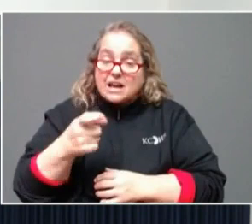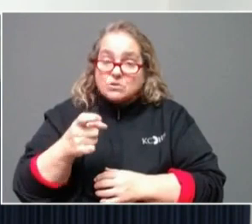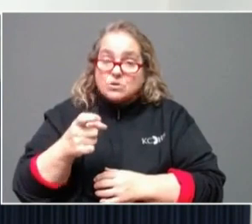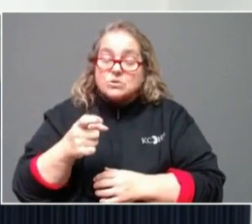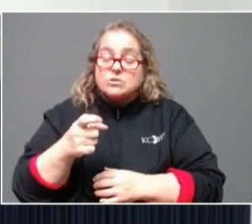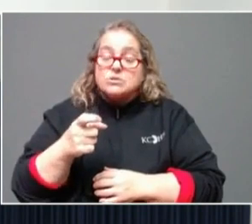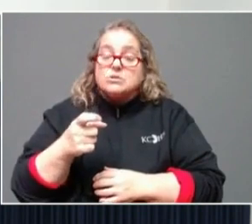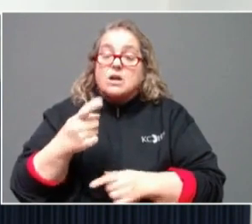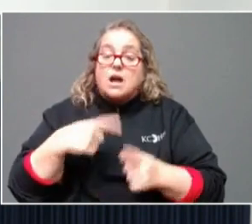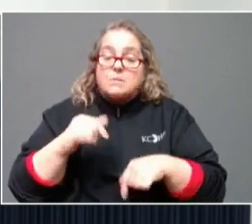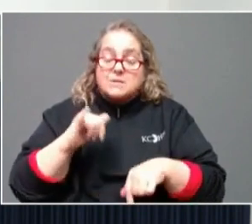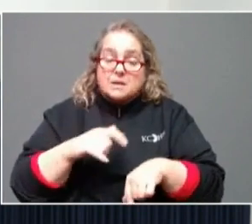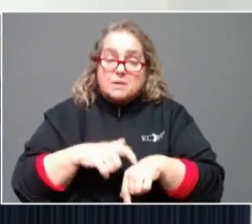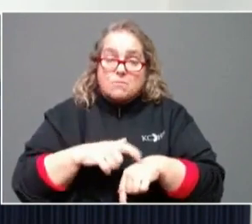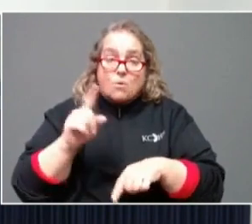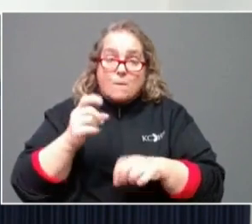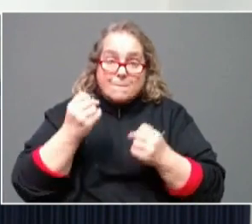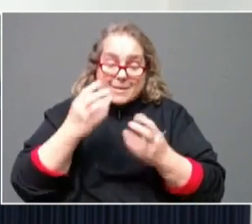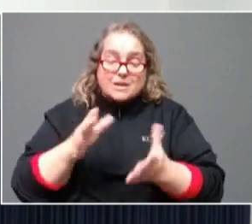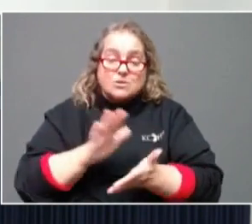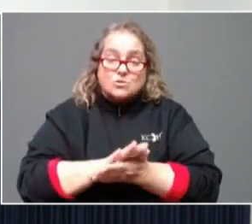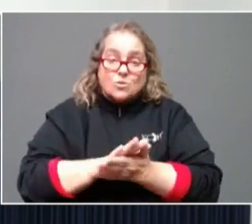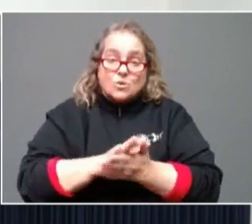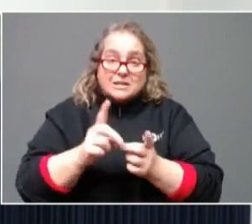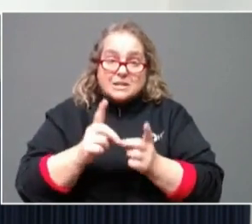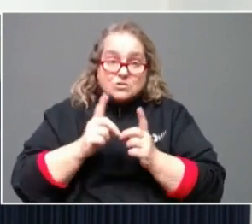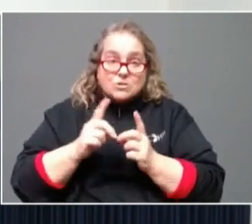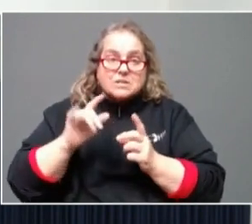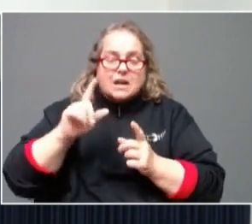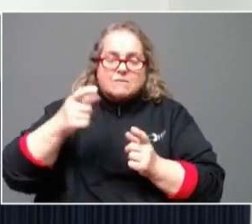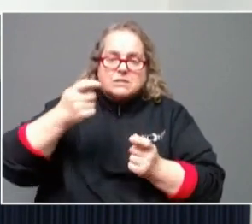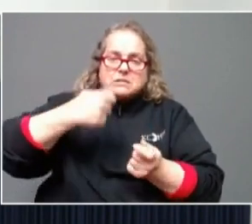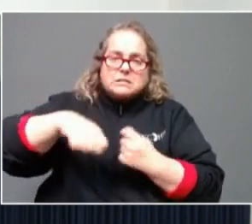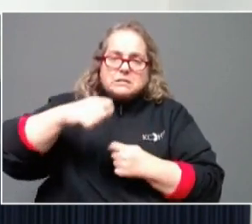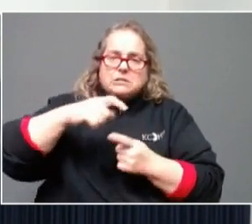state or having to switch to NT I learning because of students and staff